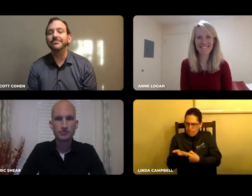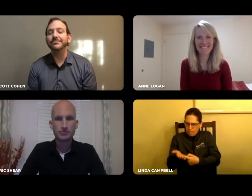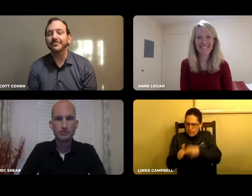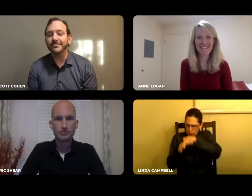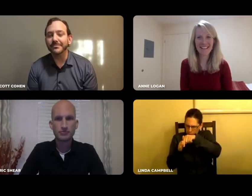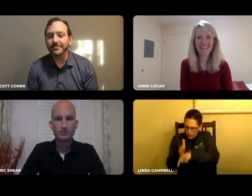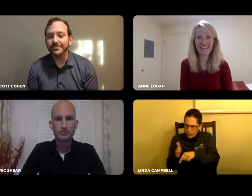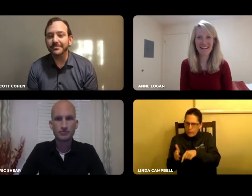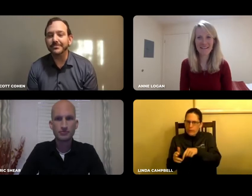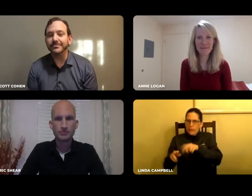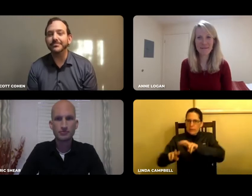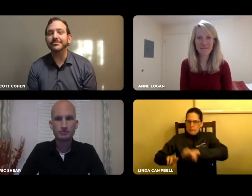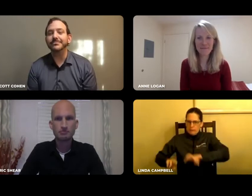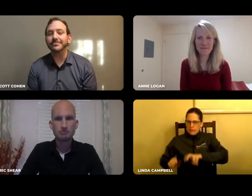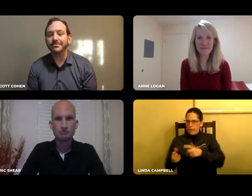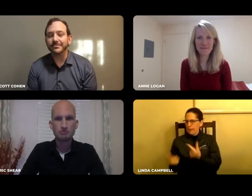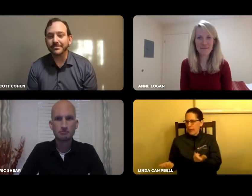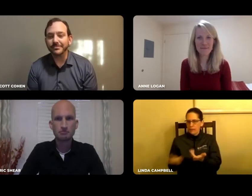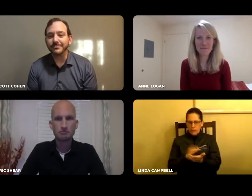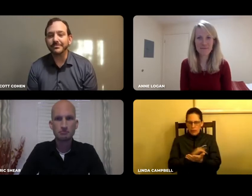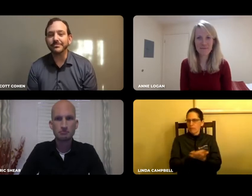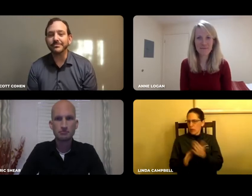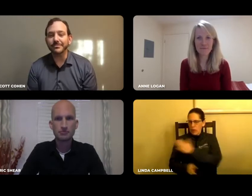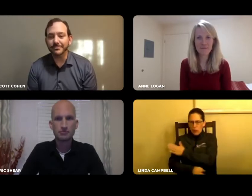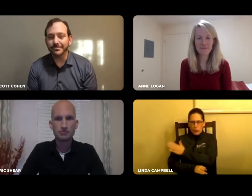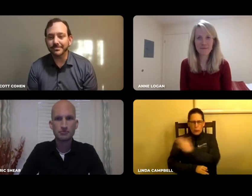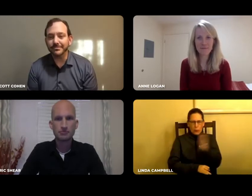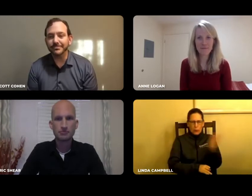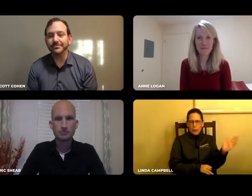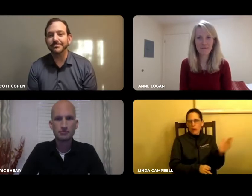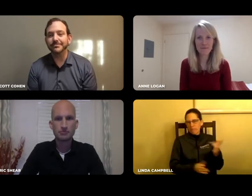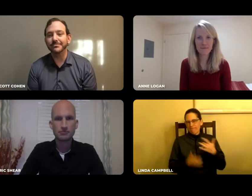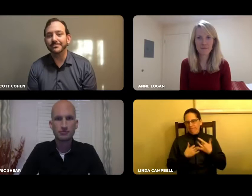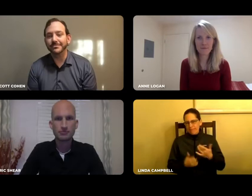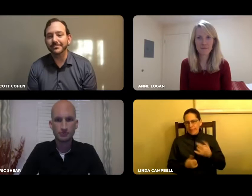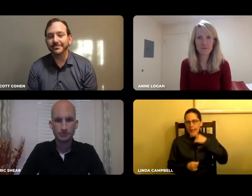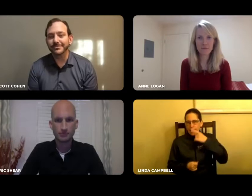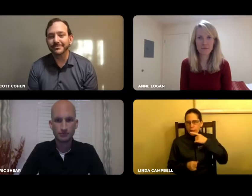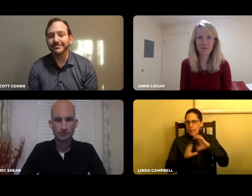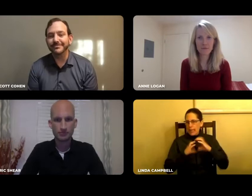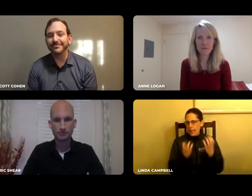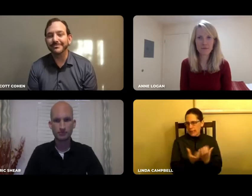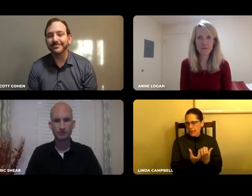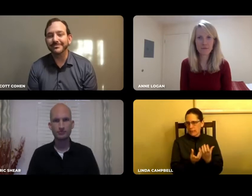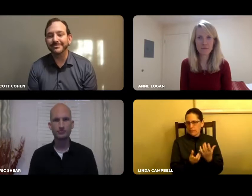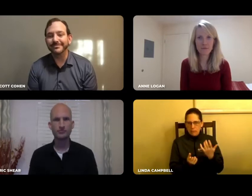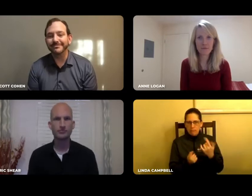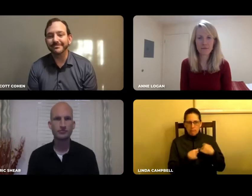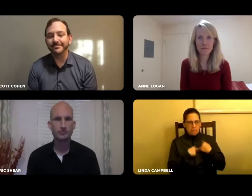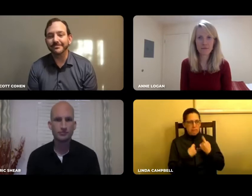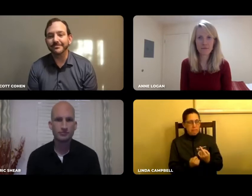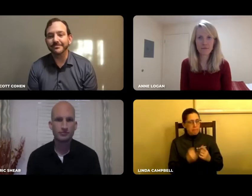4 students, PhD students in a full classroom.